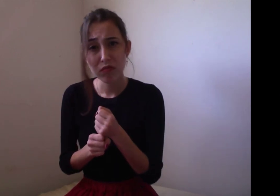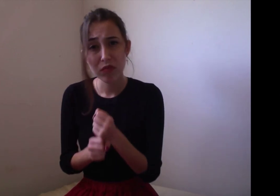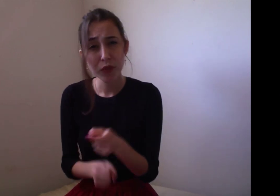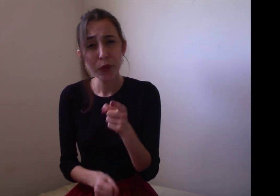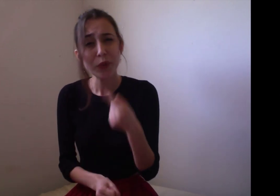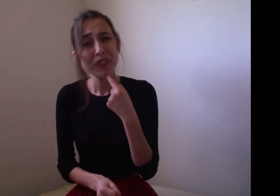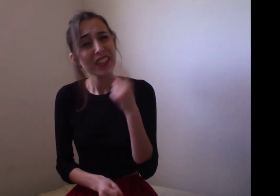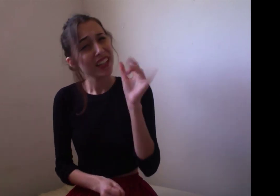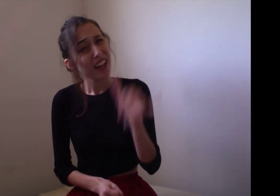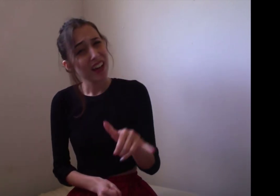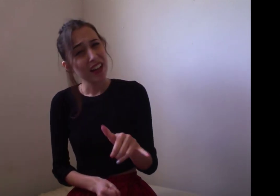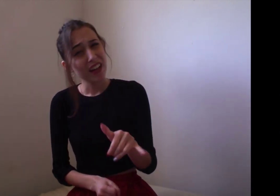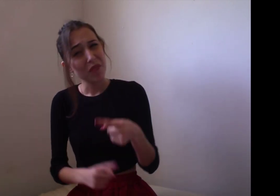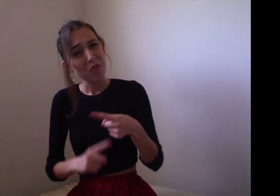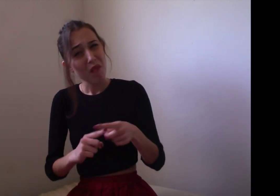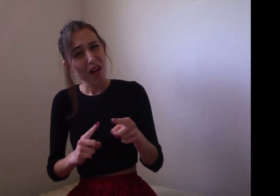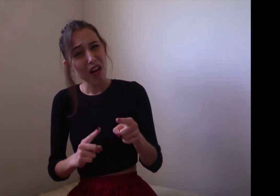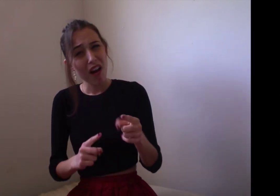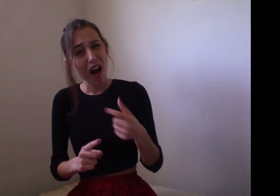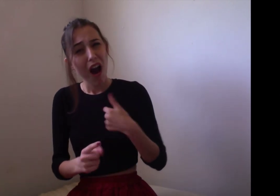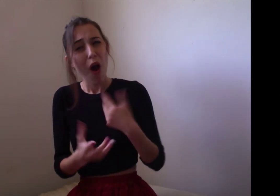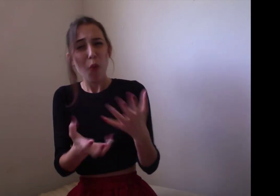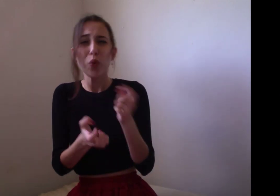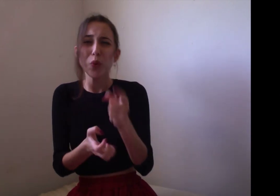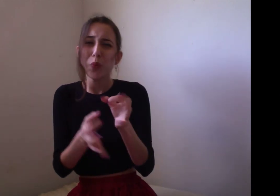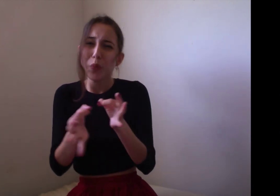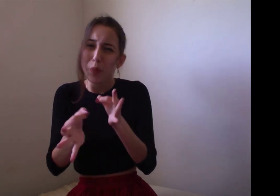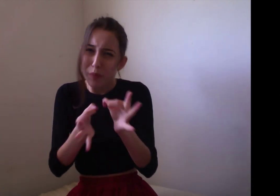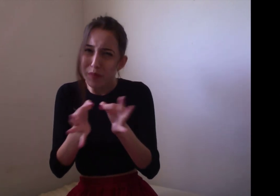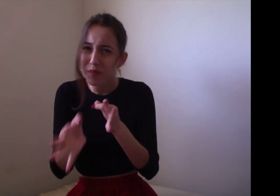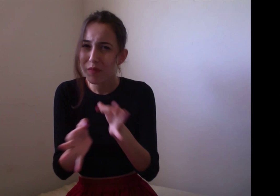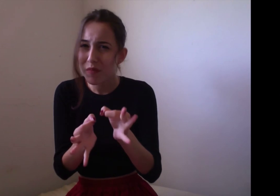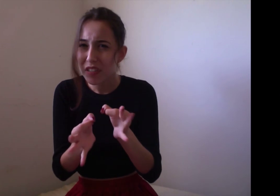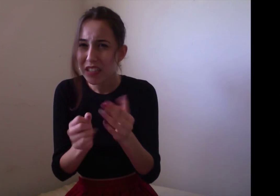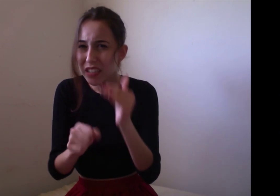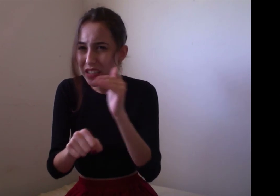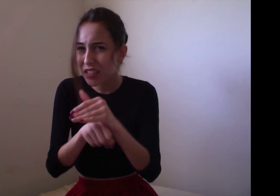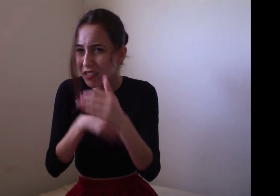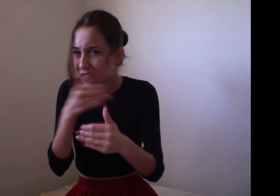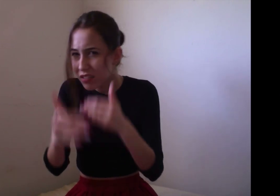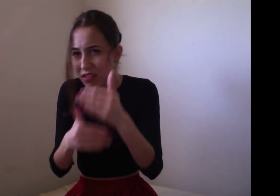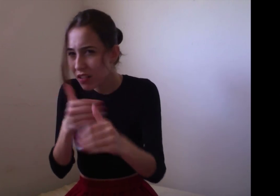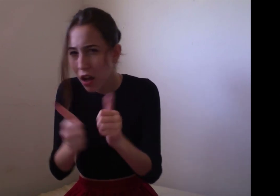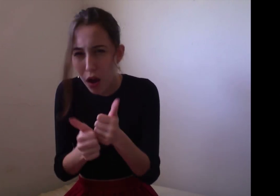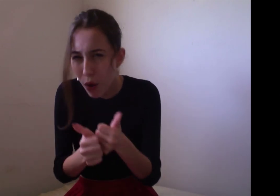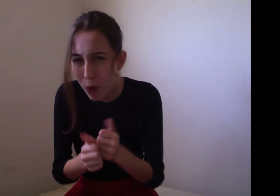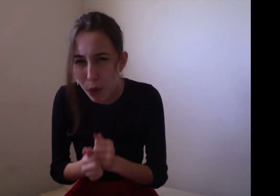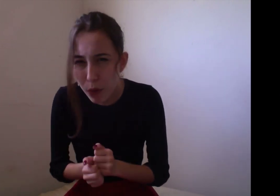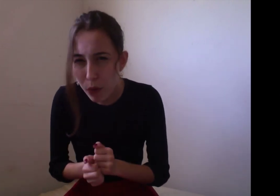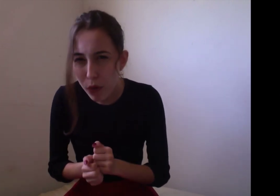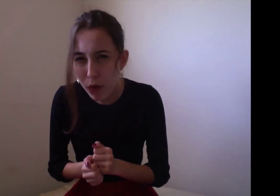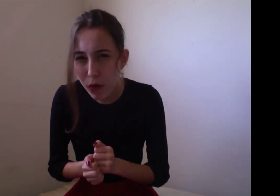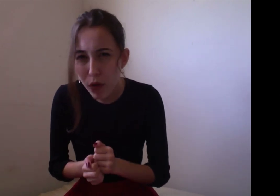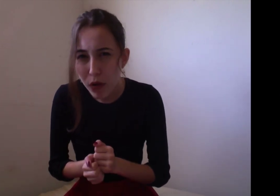You say that, but I want you to explain how you would’ve helped me step by step, walk me through this.